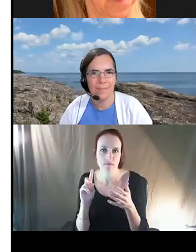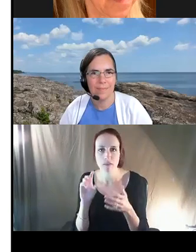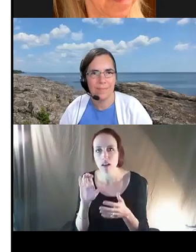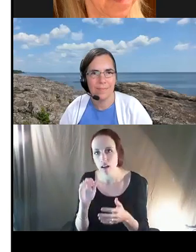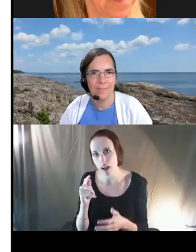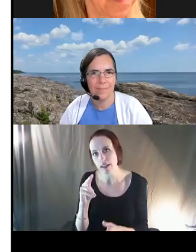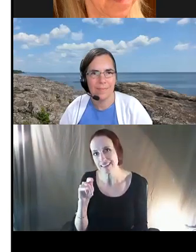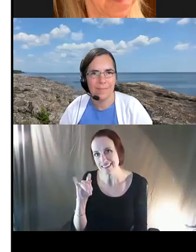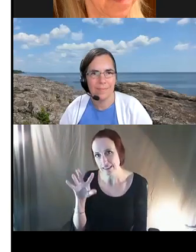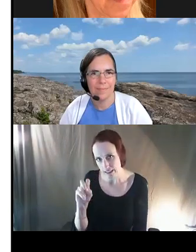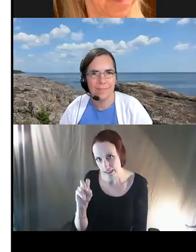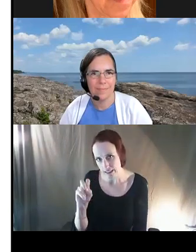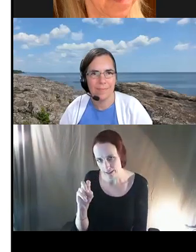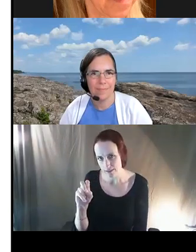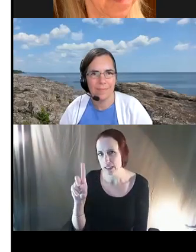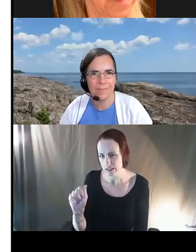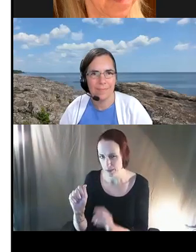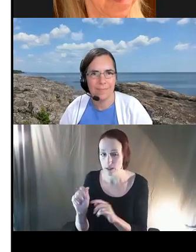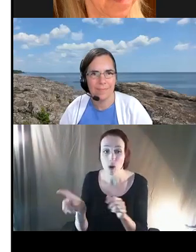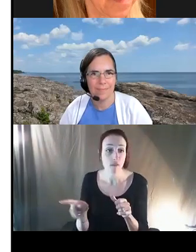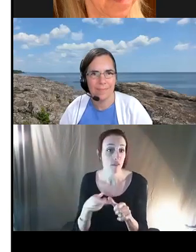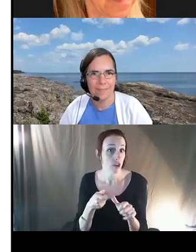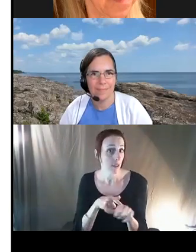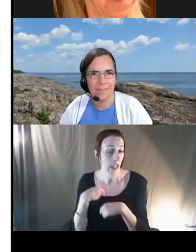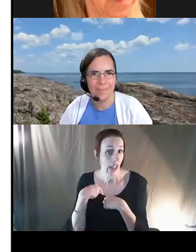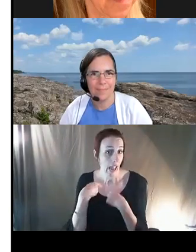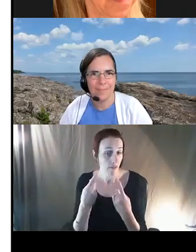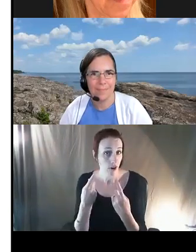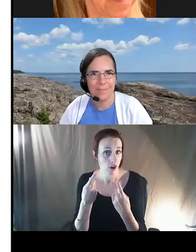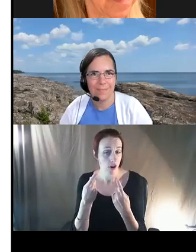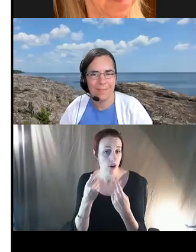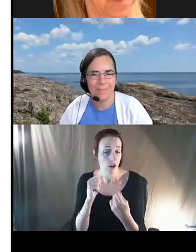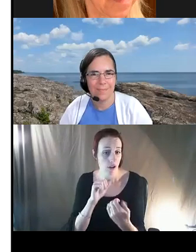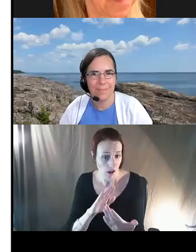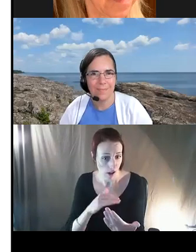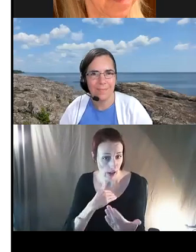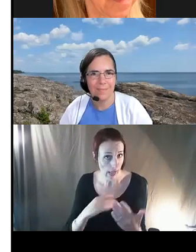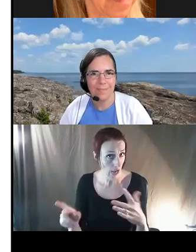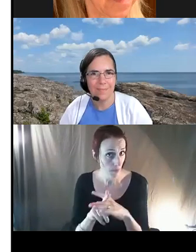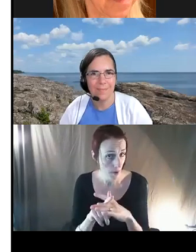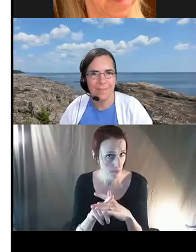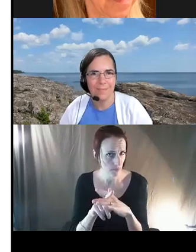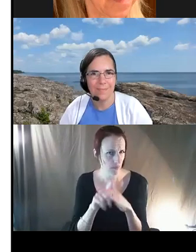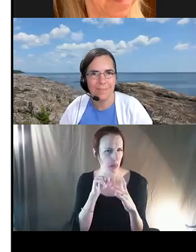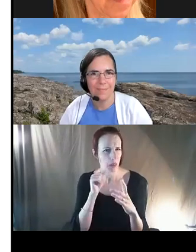career, it was a little overwhelming for me. Examples of cognitive disabilities can include